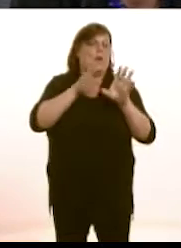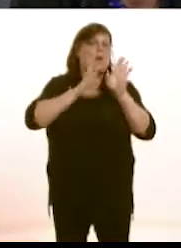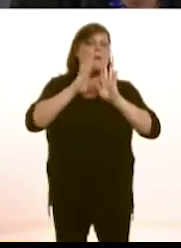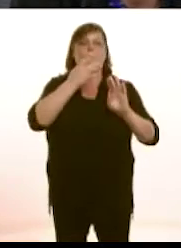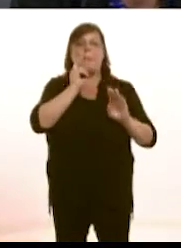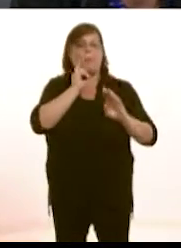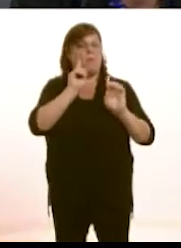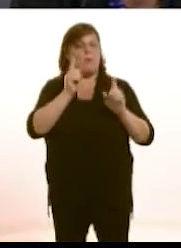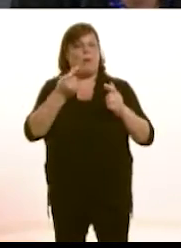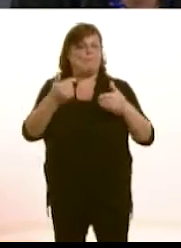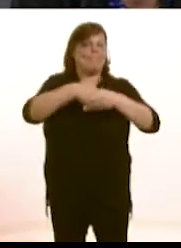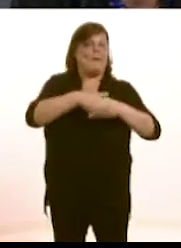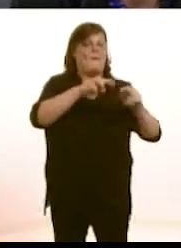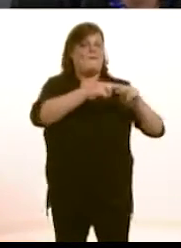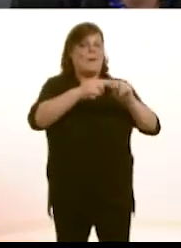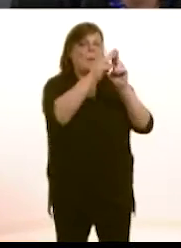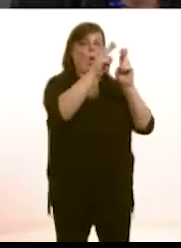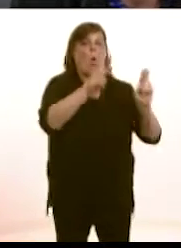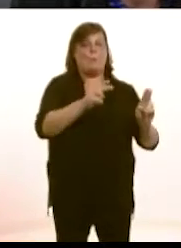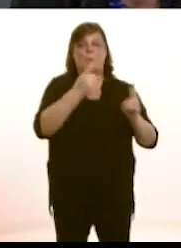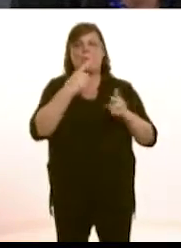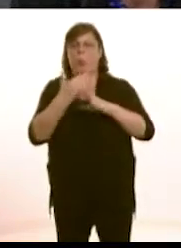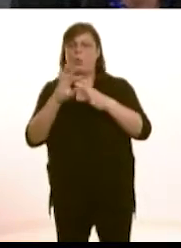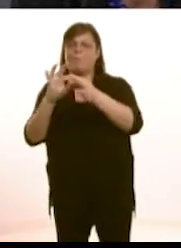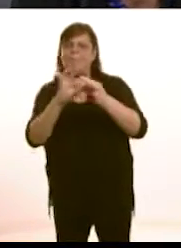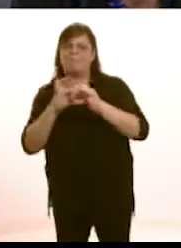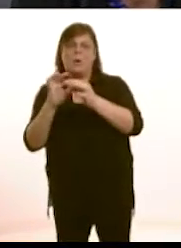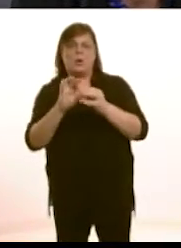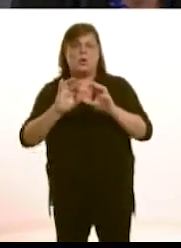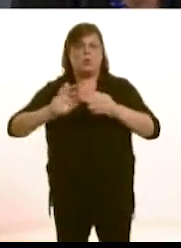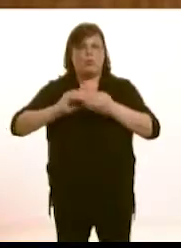housing to come together and agree these models, where theyíre small and manageable for the future.